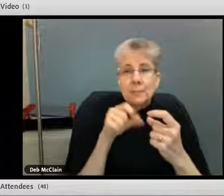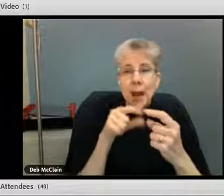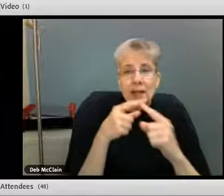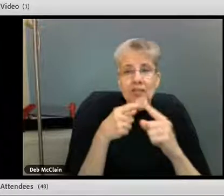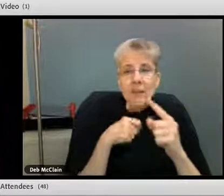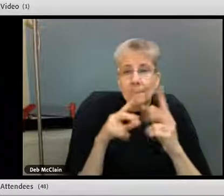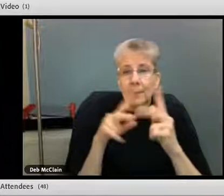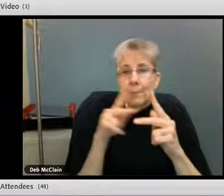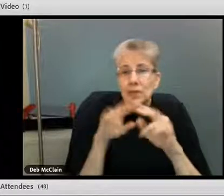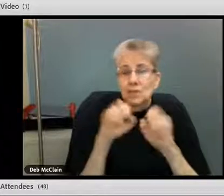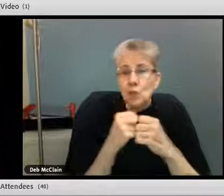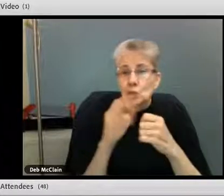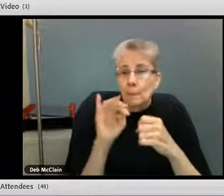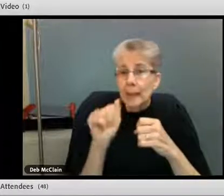you might as well make it effective.